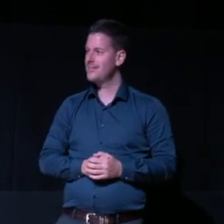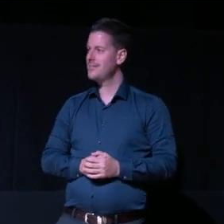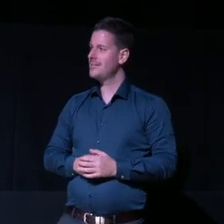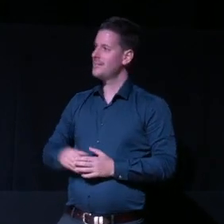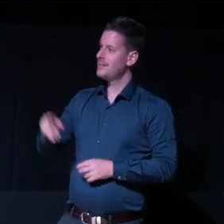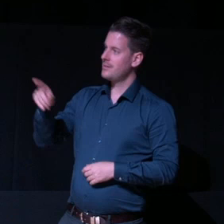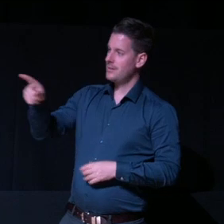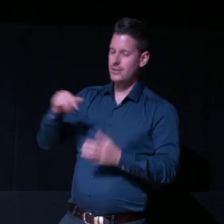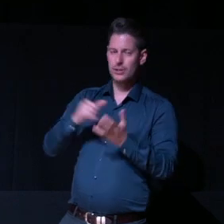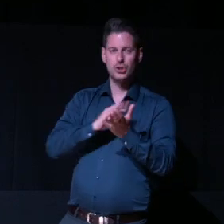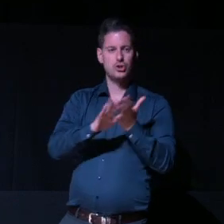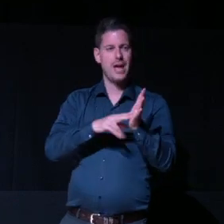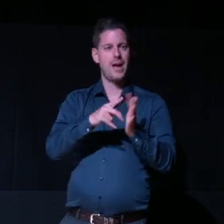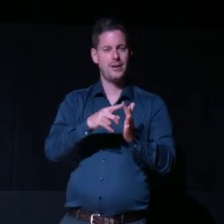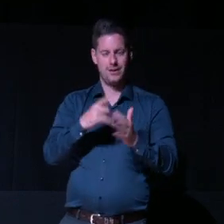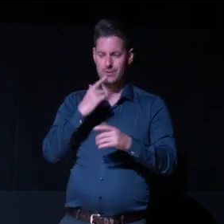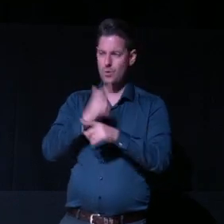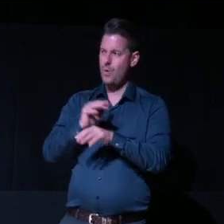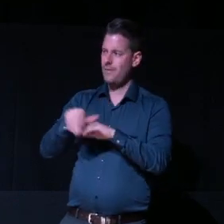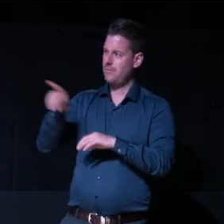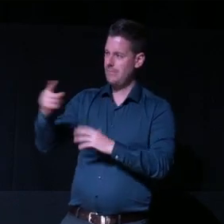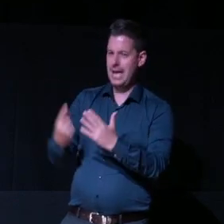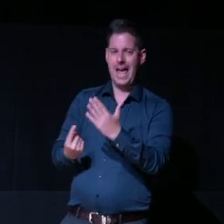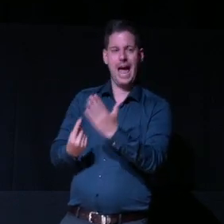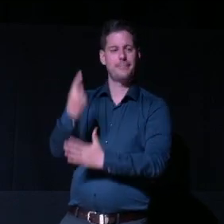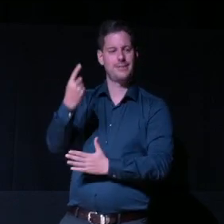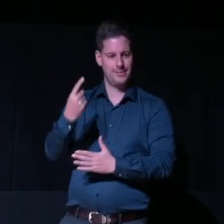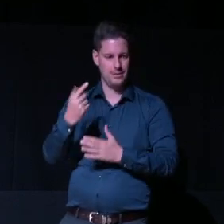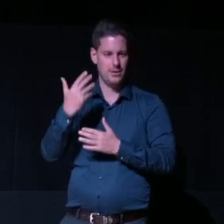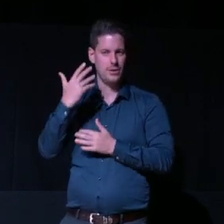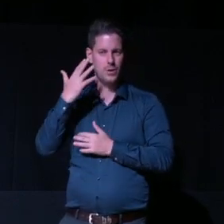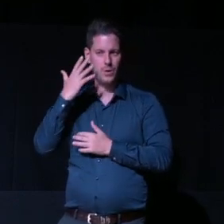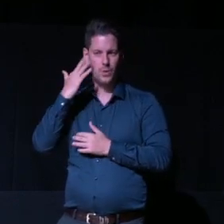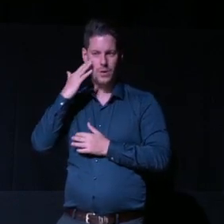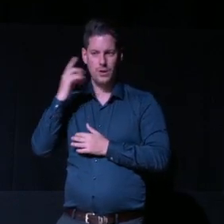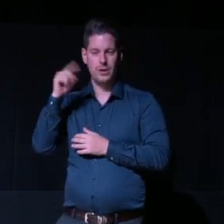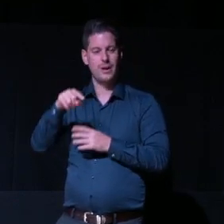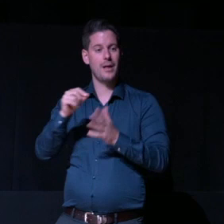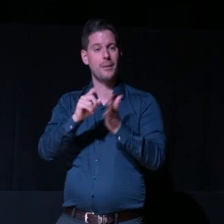talk about an incident that you were involved in after you appeared on Play School Storytime,